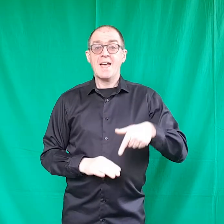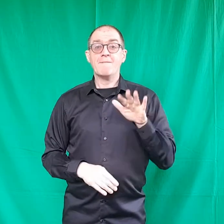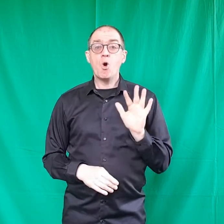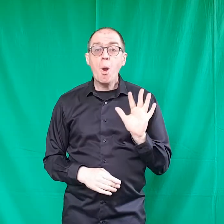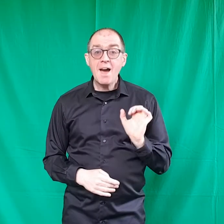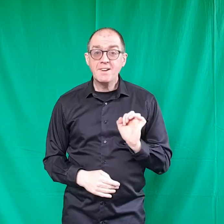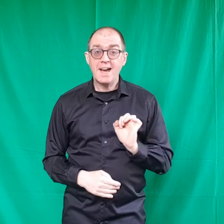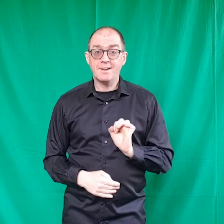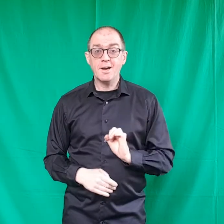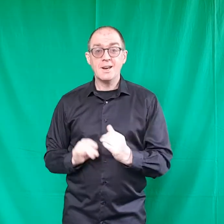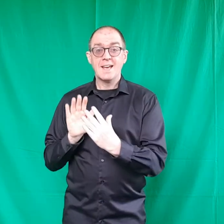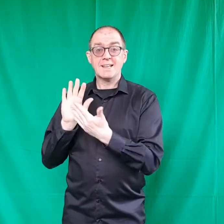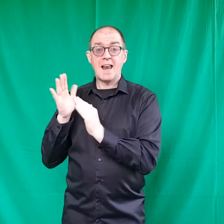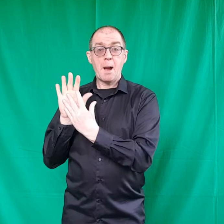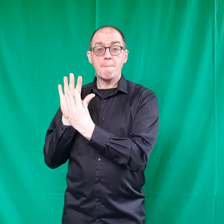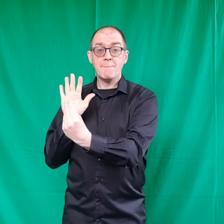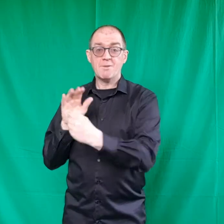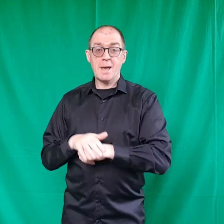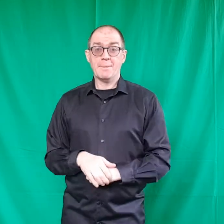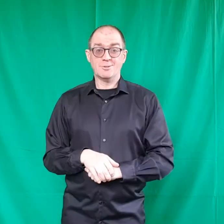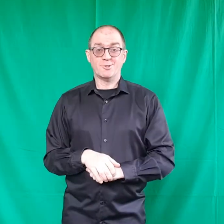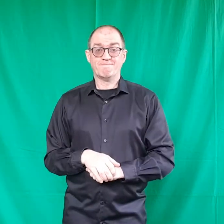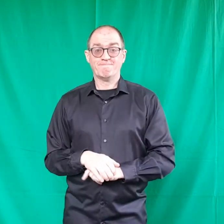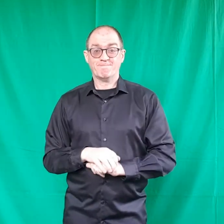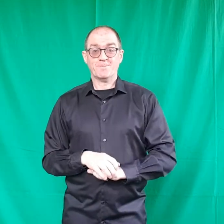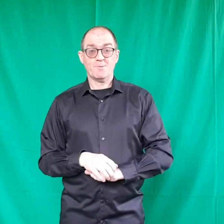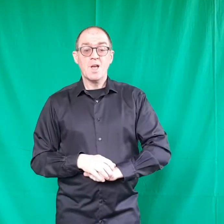If you're left-handed, it's like a mirror image.